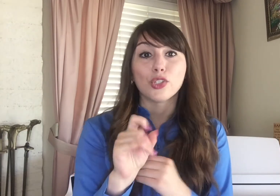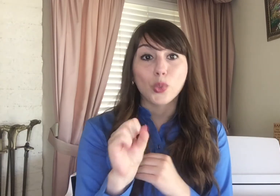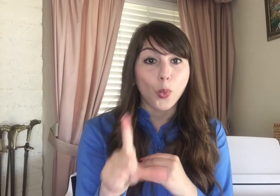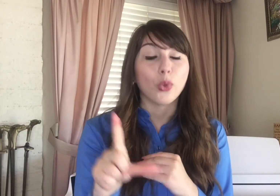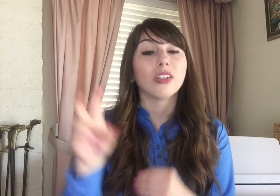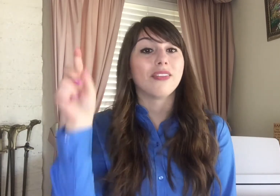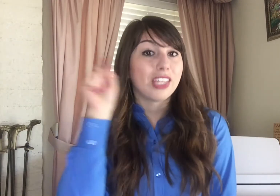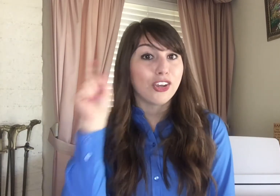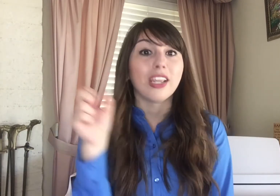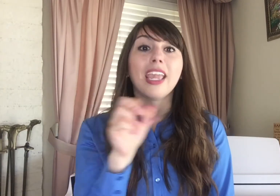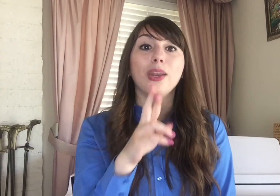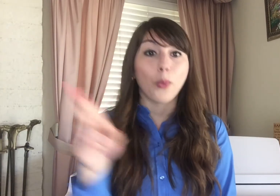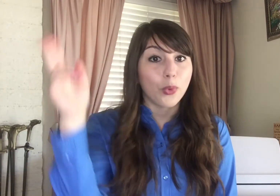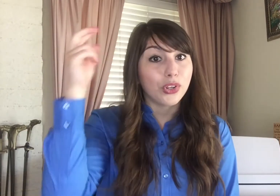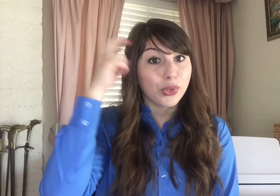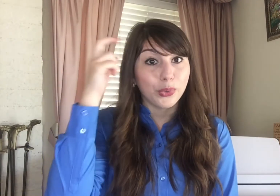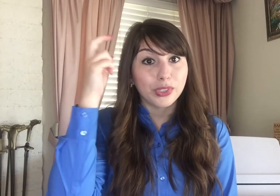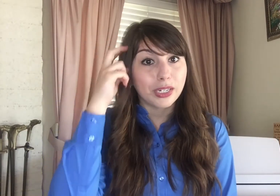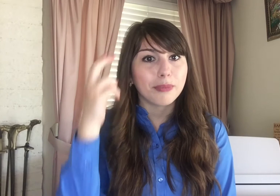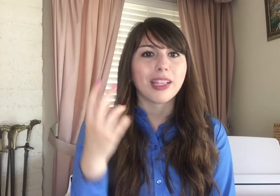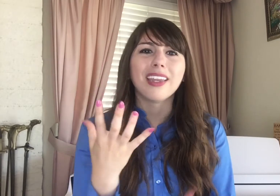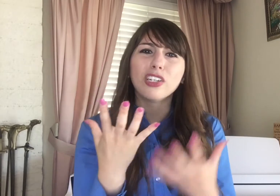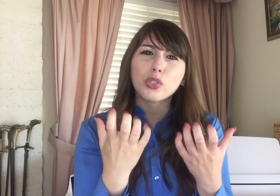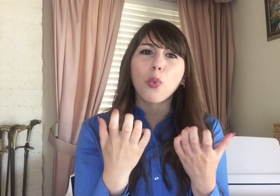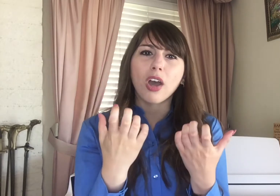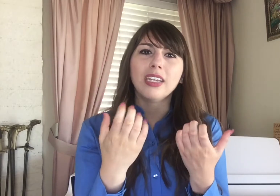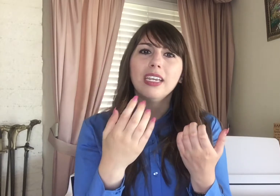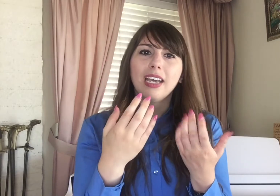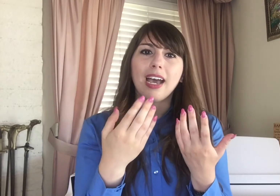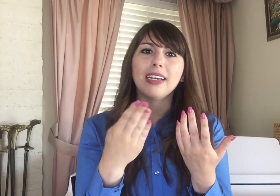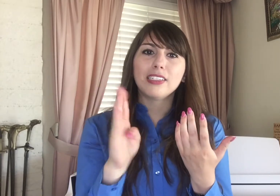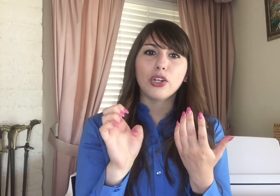the tool of the hearing aid or the cochlear implant and just want, you